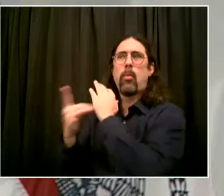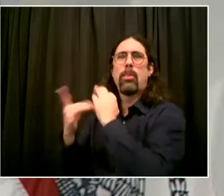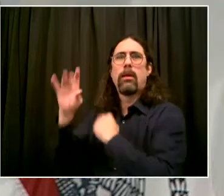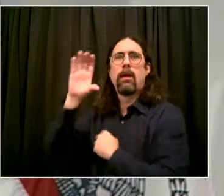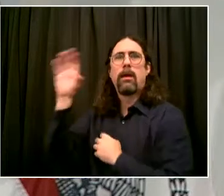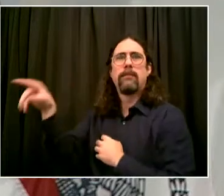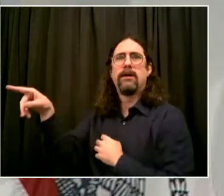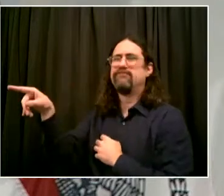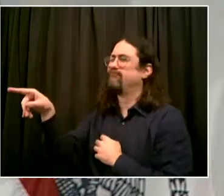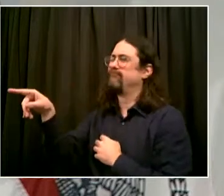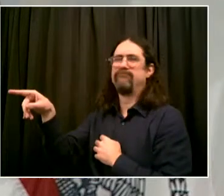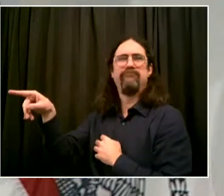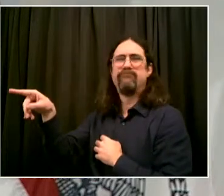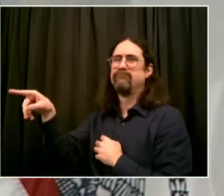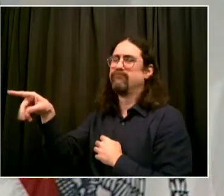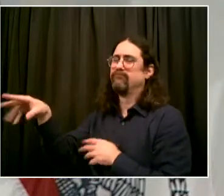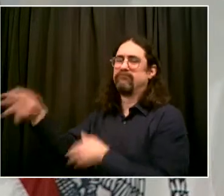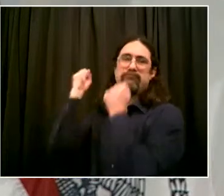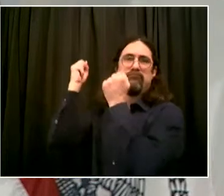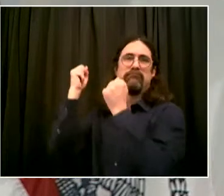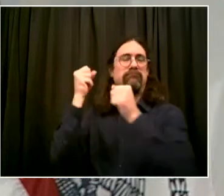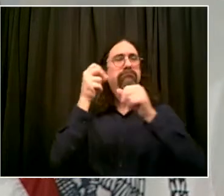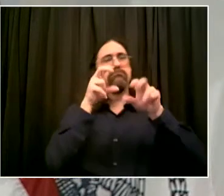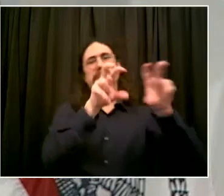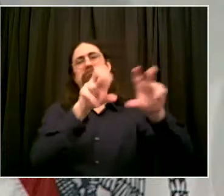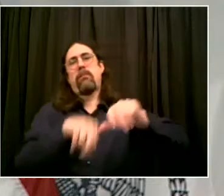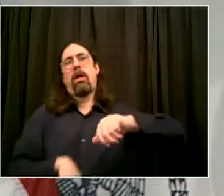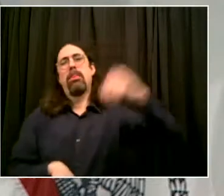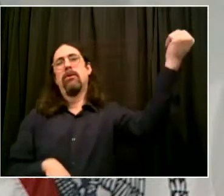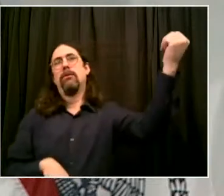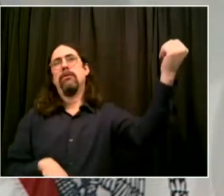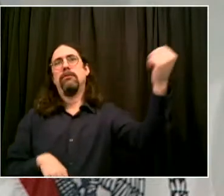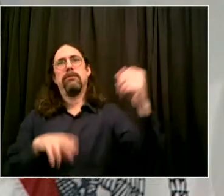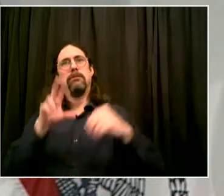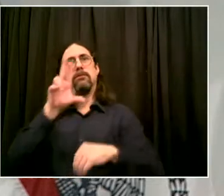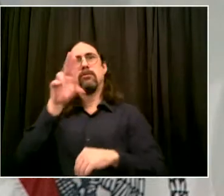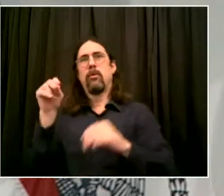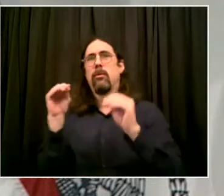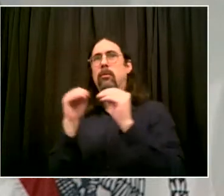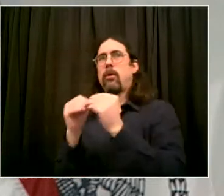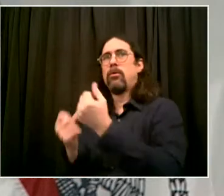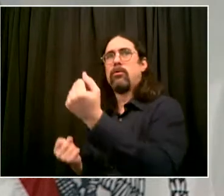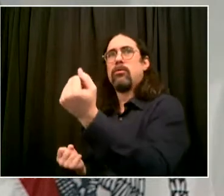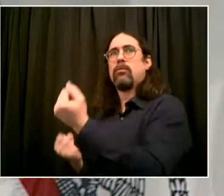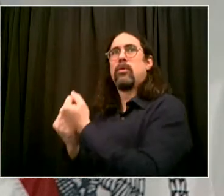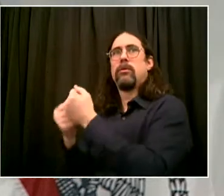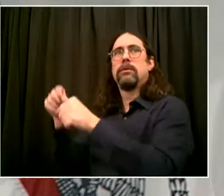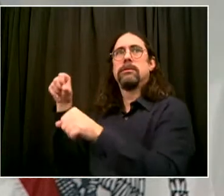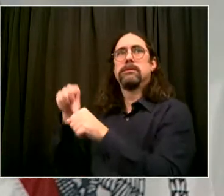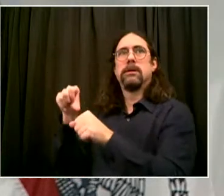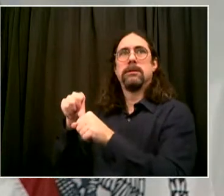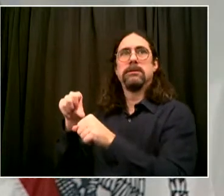LITERALLY LEADING THE WAY. WE ARE SEEING CITIES ALL OVER THE WORLD DECIDING IT IS RIGHT FOR THEM